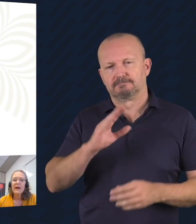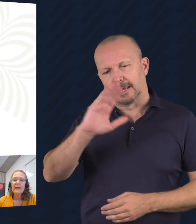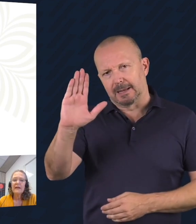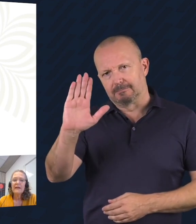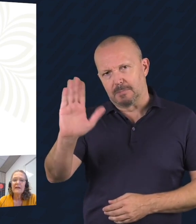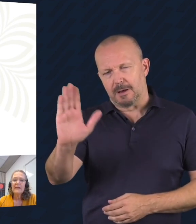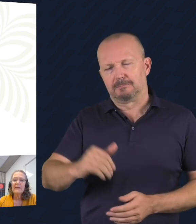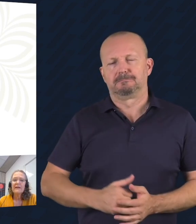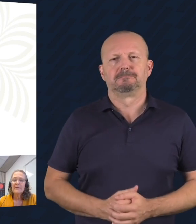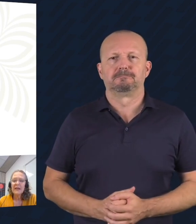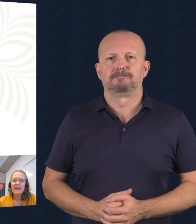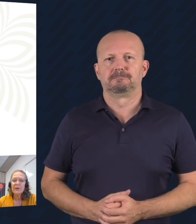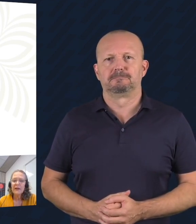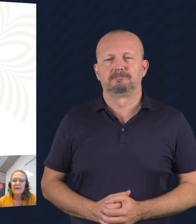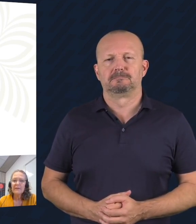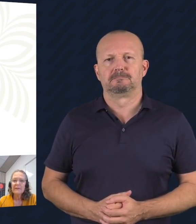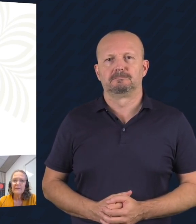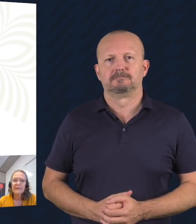Noho ora mai. Ngā mihi nui.